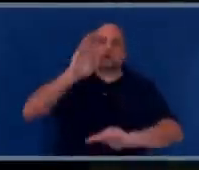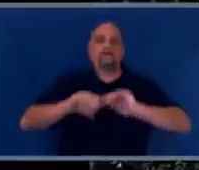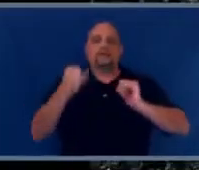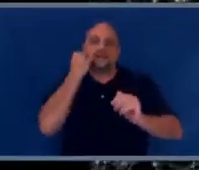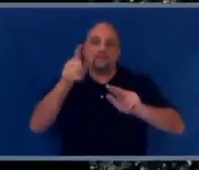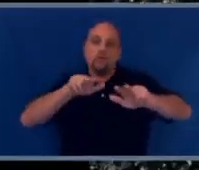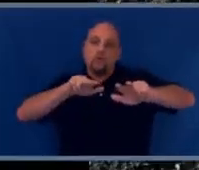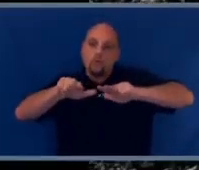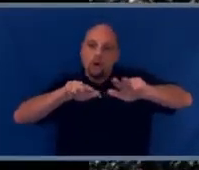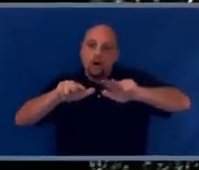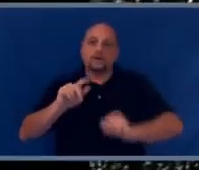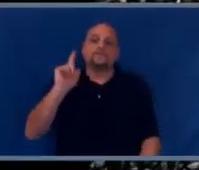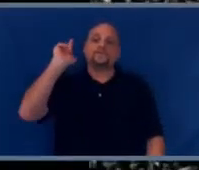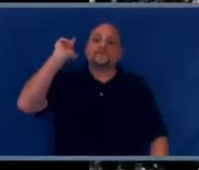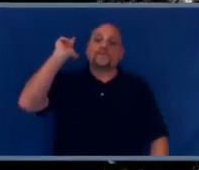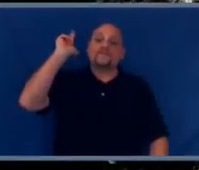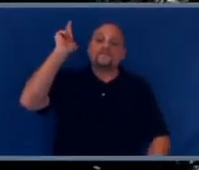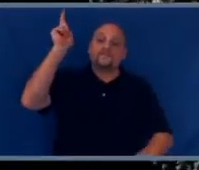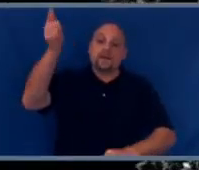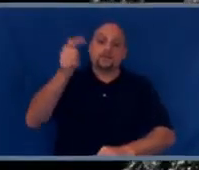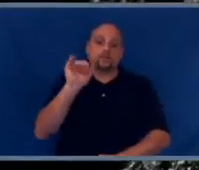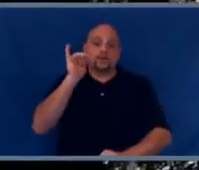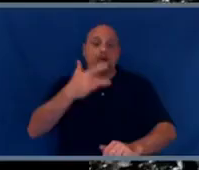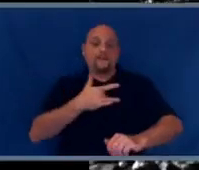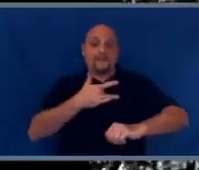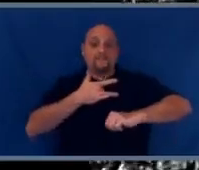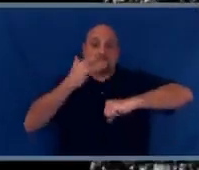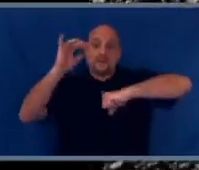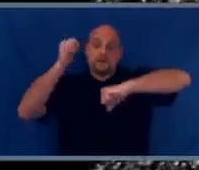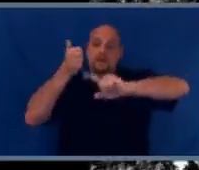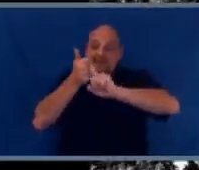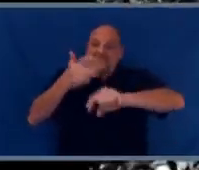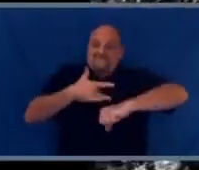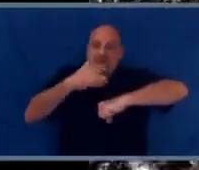THE SPACECRAFT IS IN CONTACT WITH THE SURFACE.